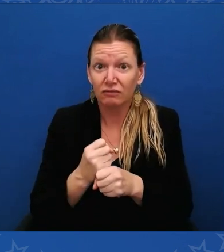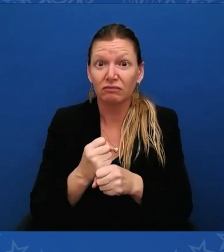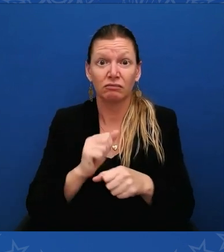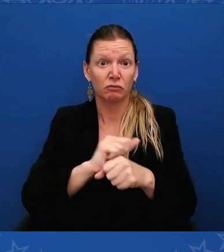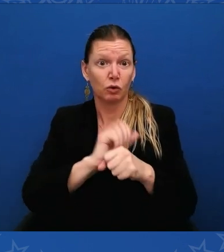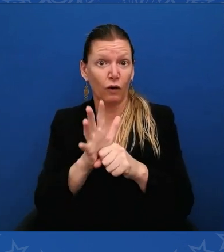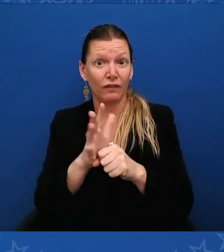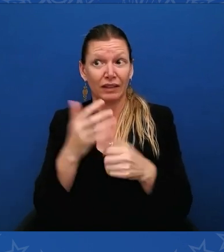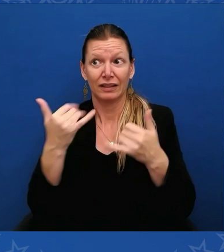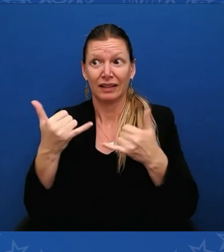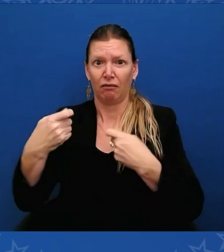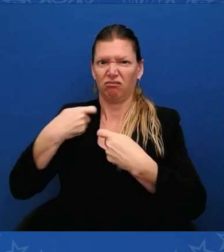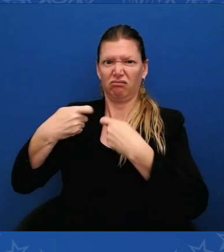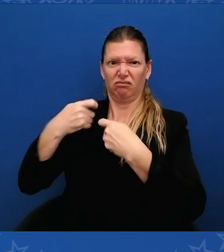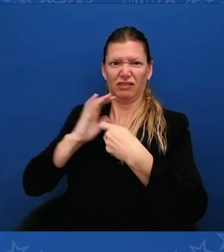Historic-low Latino unemployment.